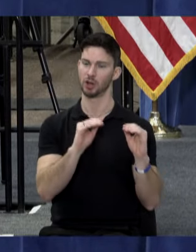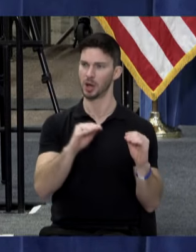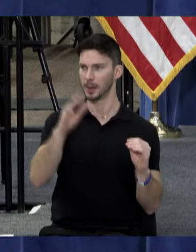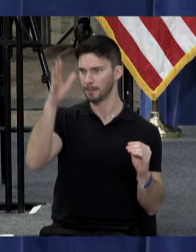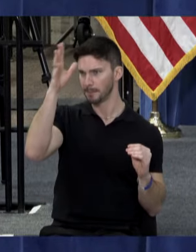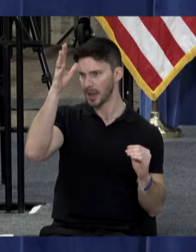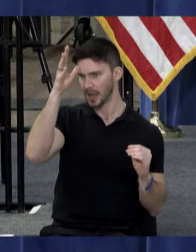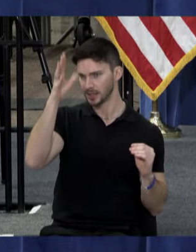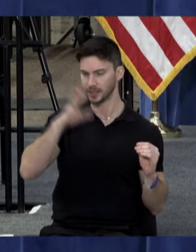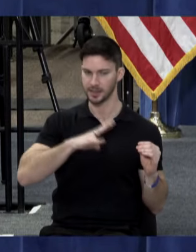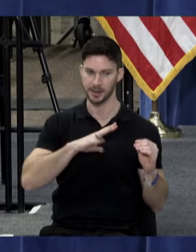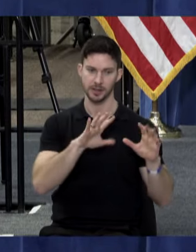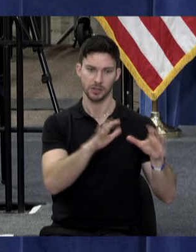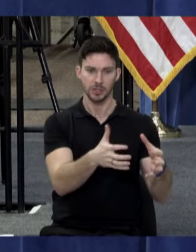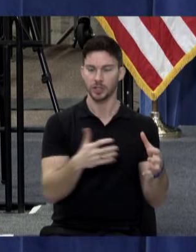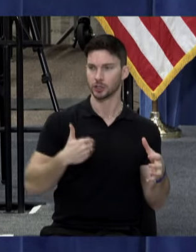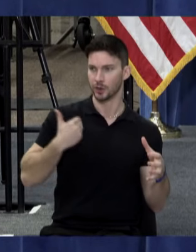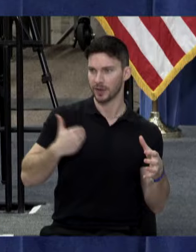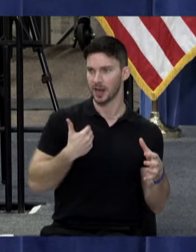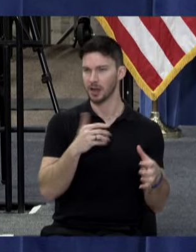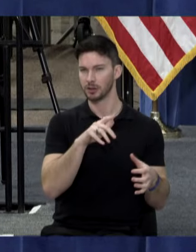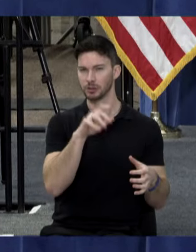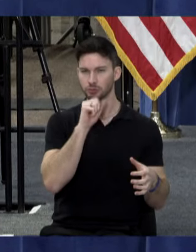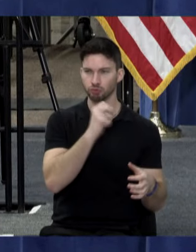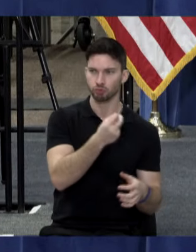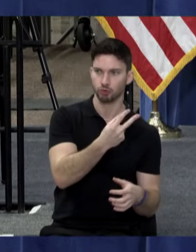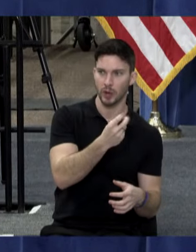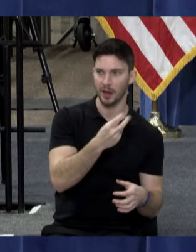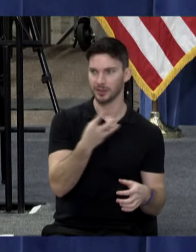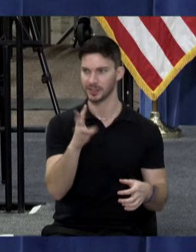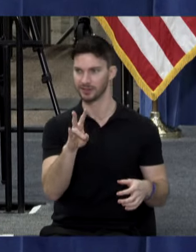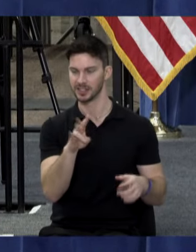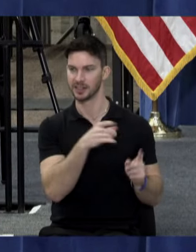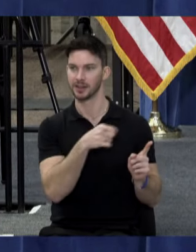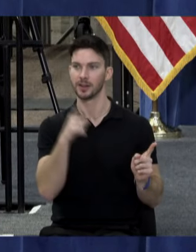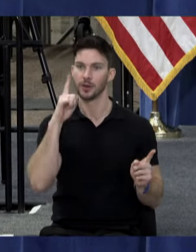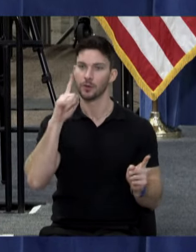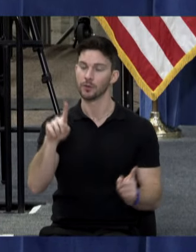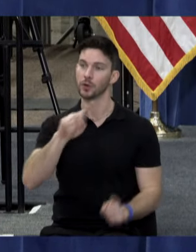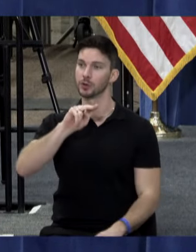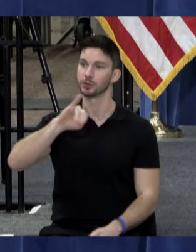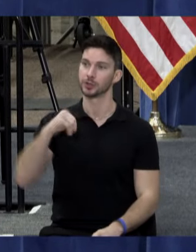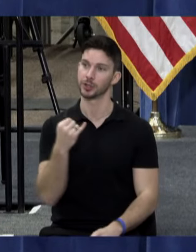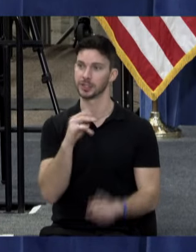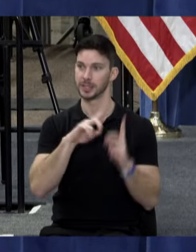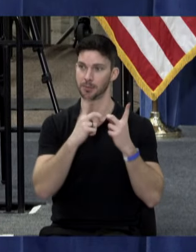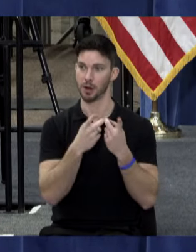to 17 in a residential setting for New Jersey Department of Corrections. Basically, Camden,